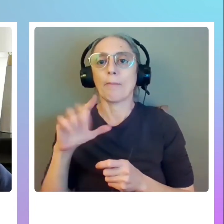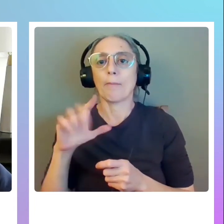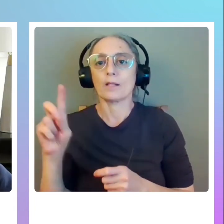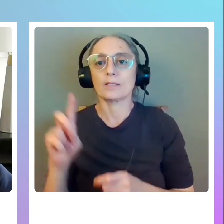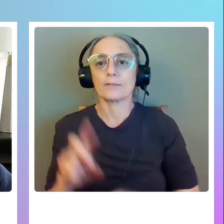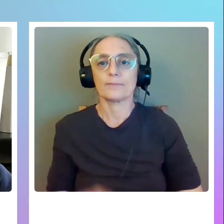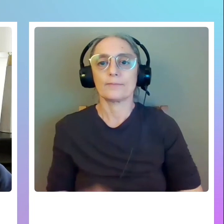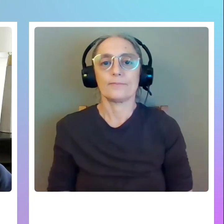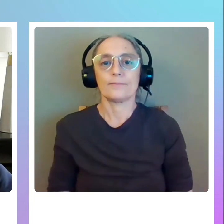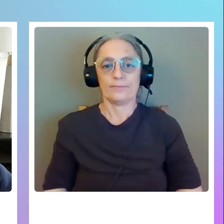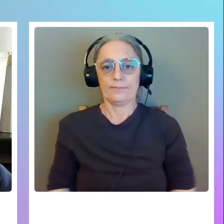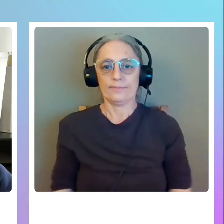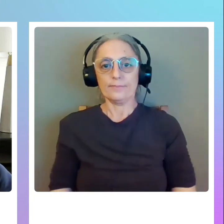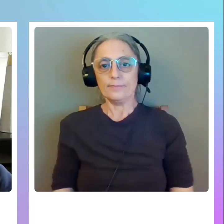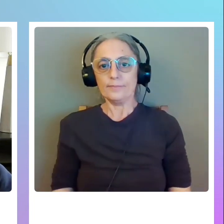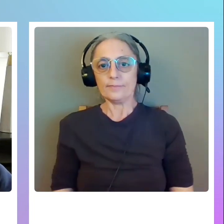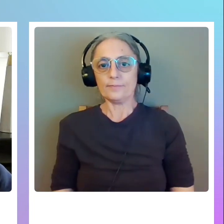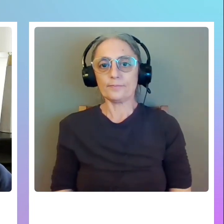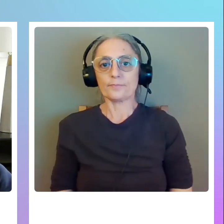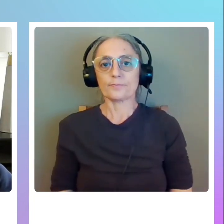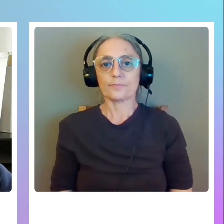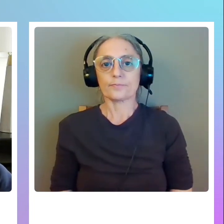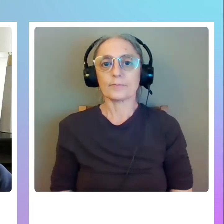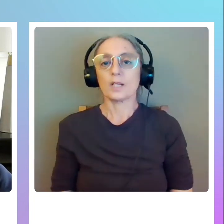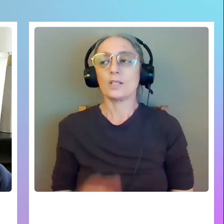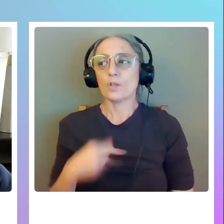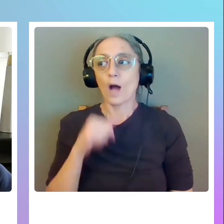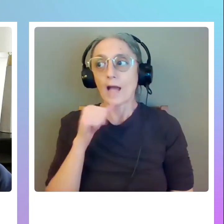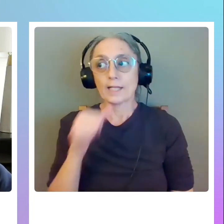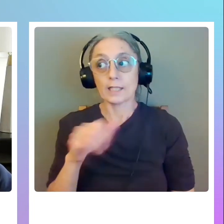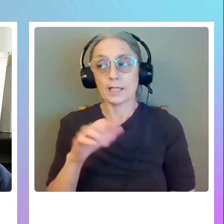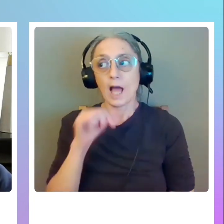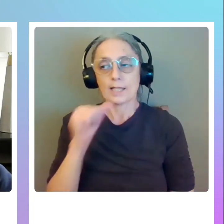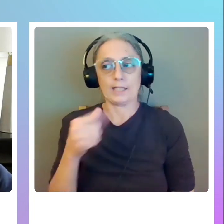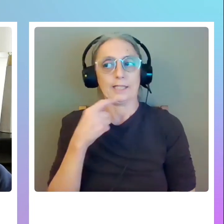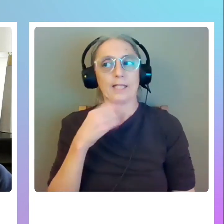Oh, so I didn't say for non-sighted